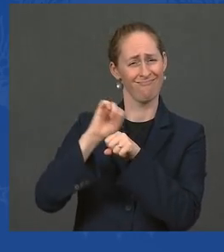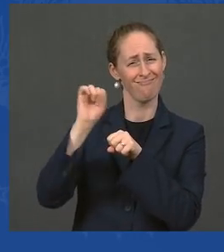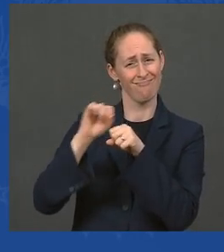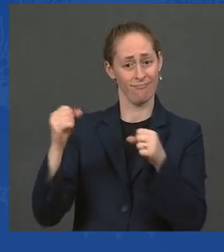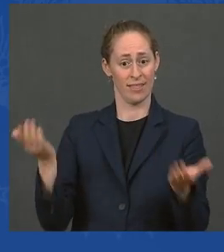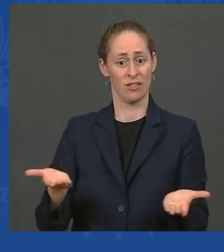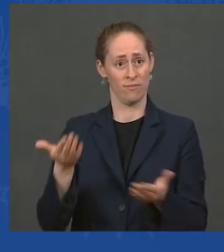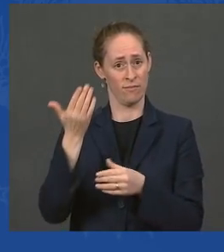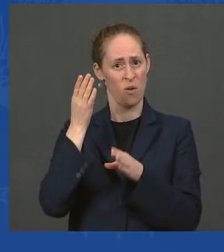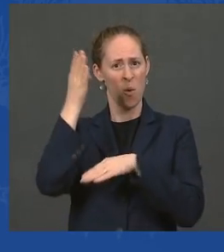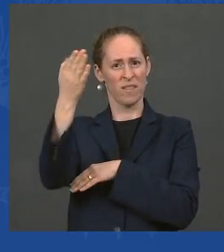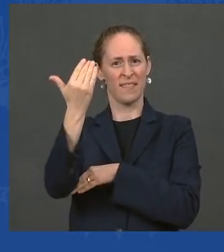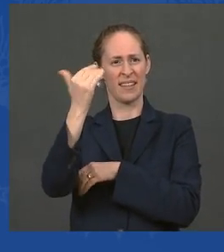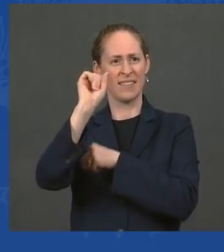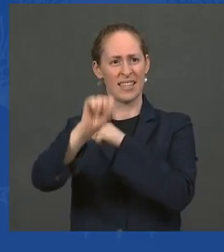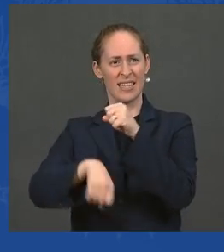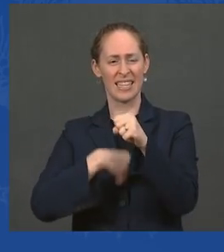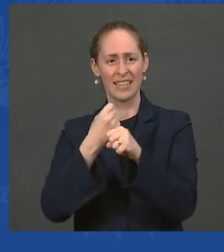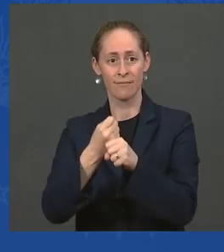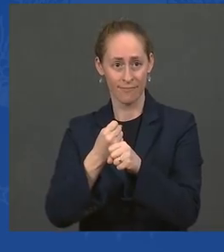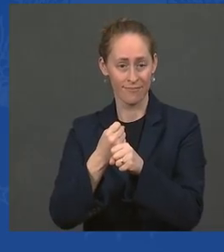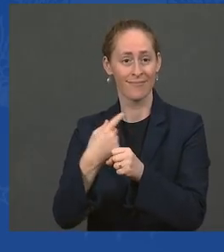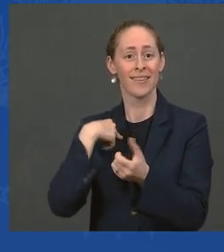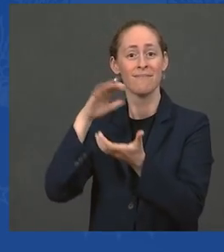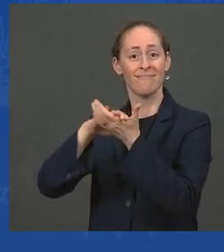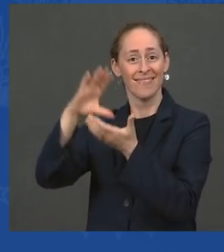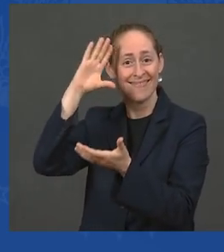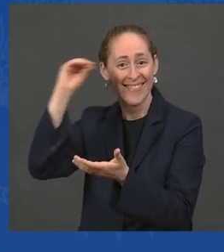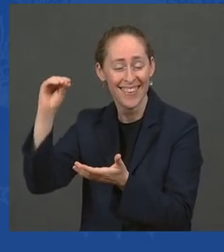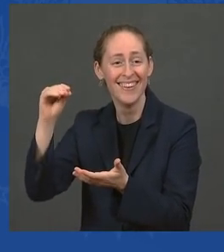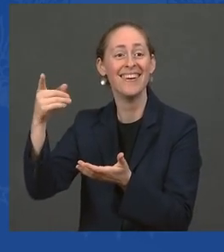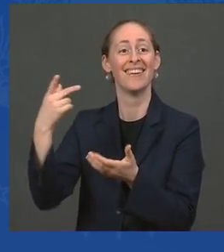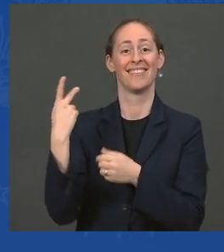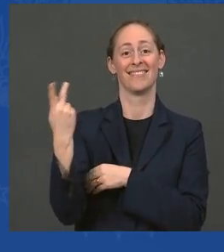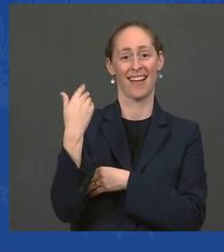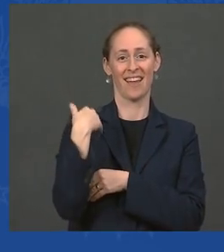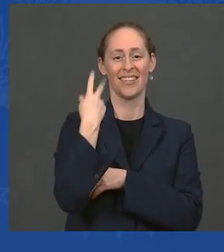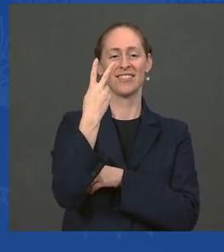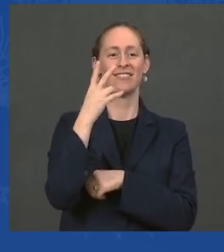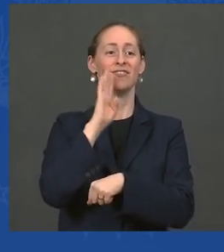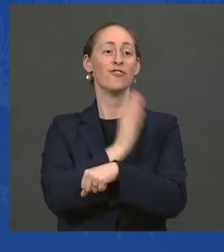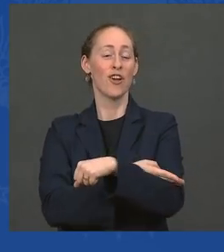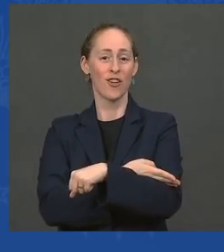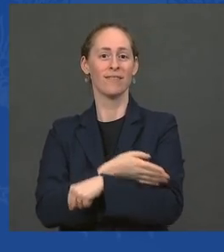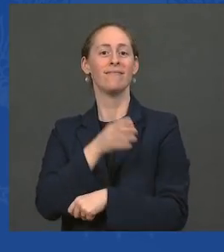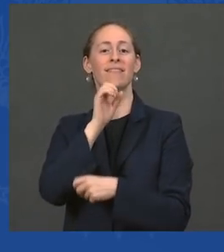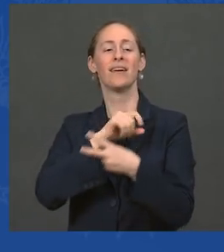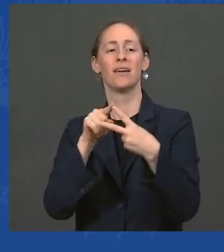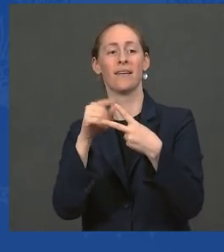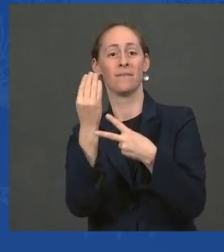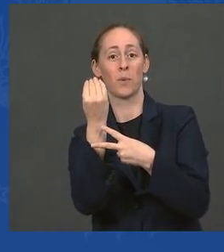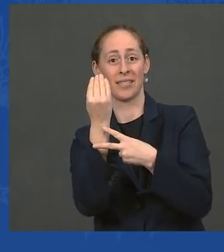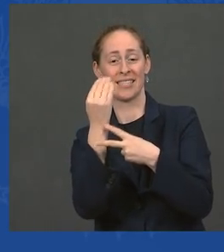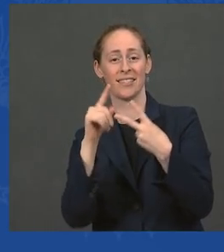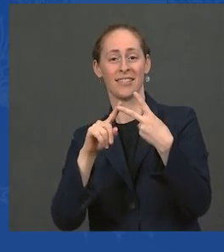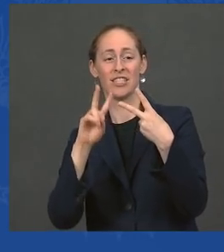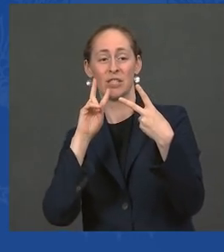I'm a married man and the proud father of two daughters, ages 14 and 2, and a 4 year old son.